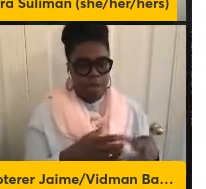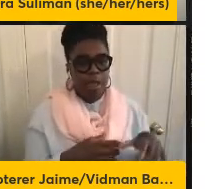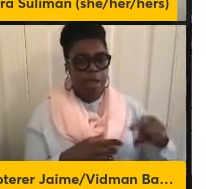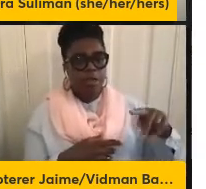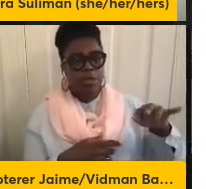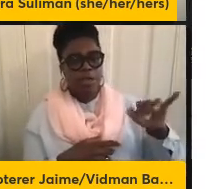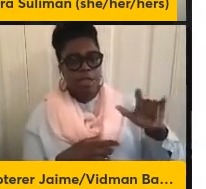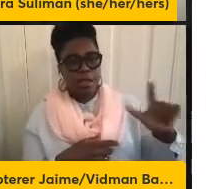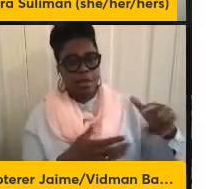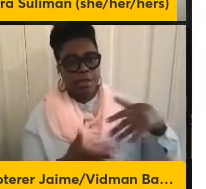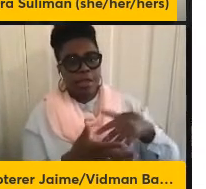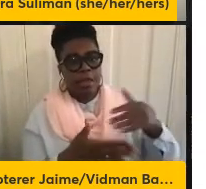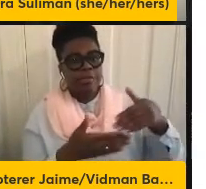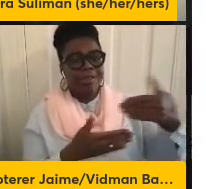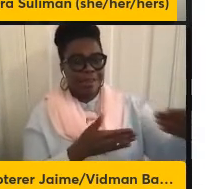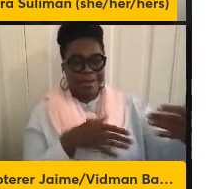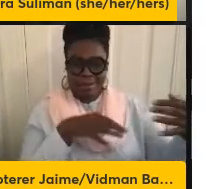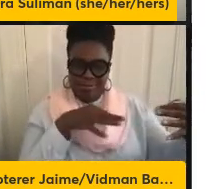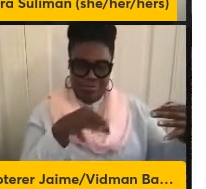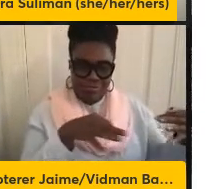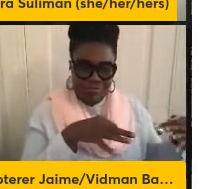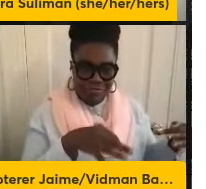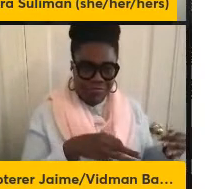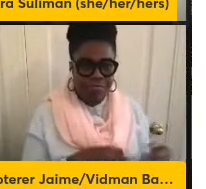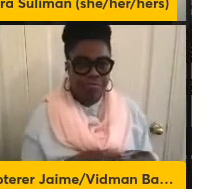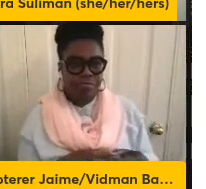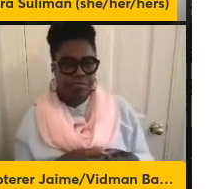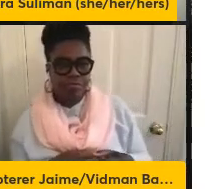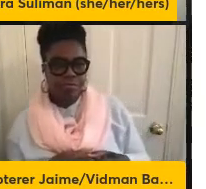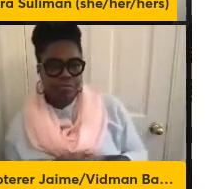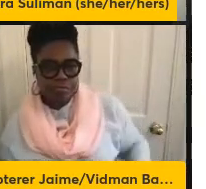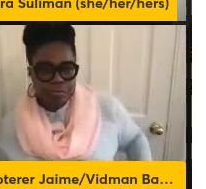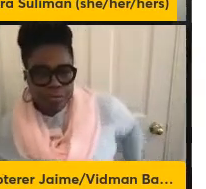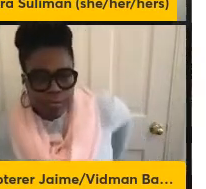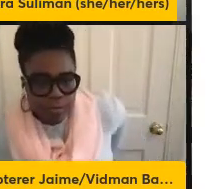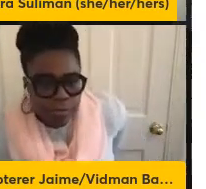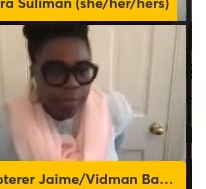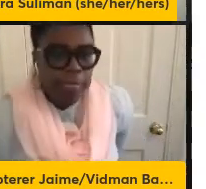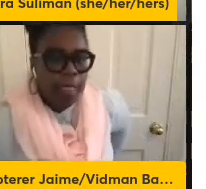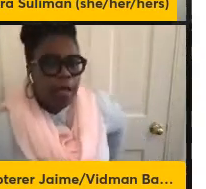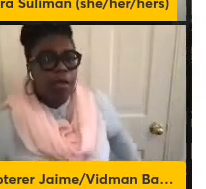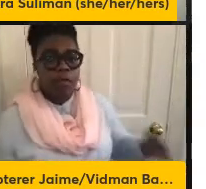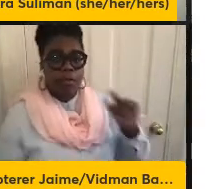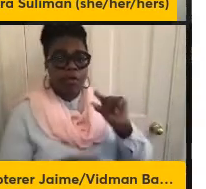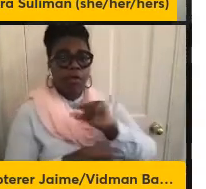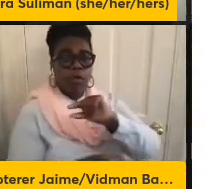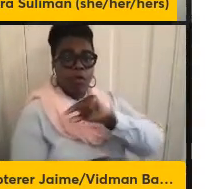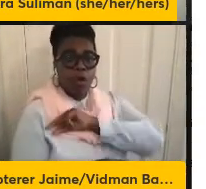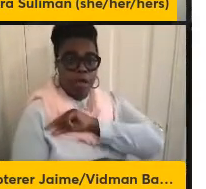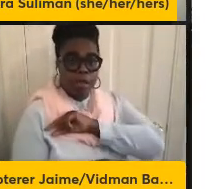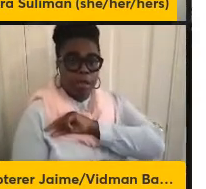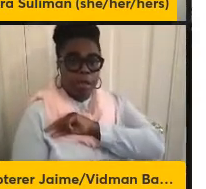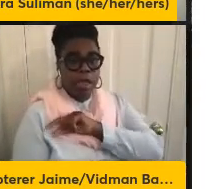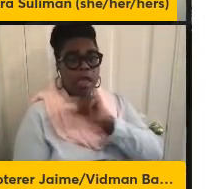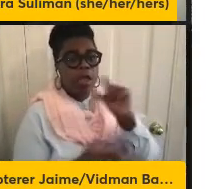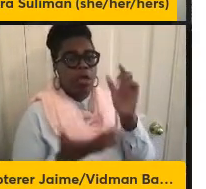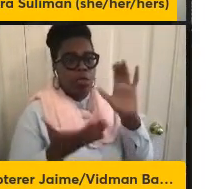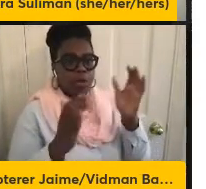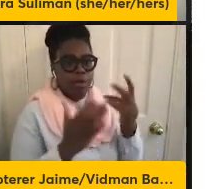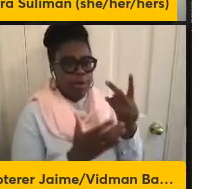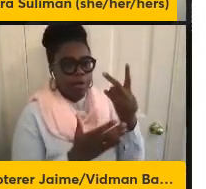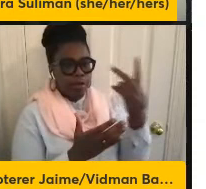I will explain next. So just as a first pass quality control, we just compare the two cell types to ensure that they express the